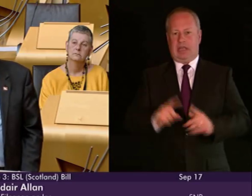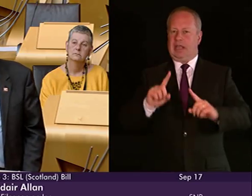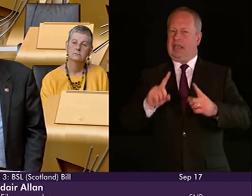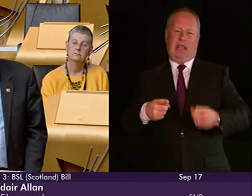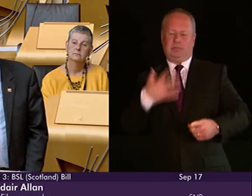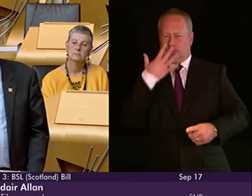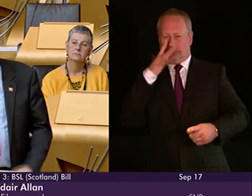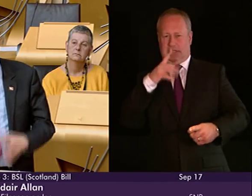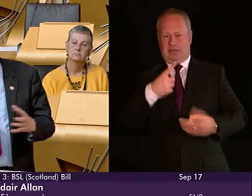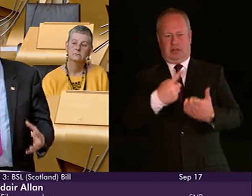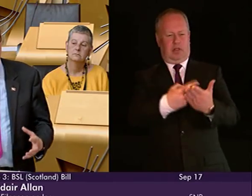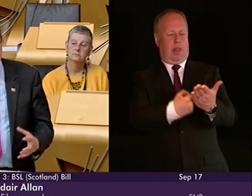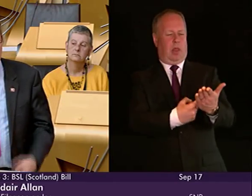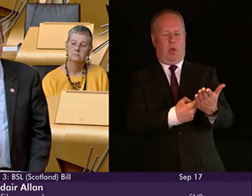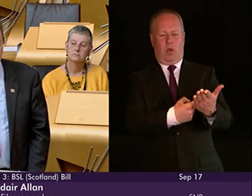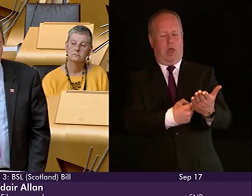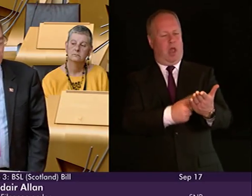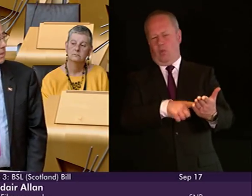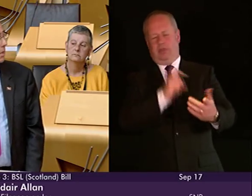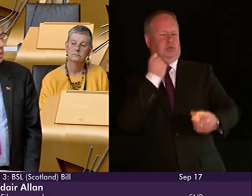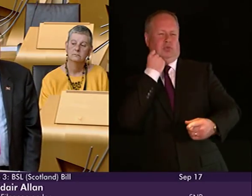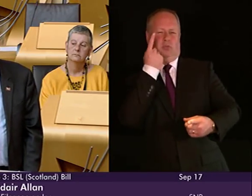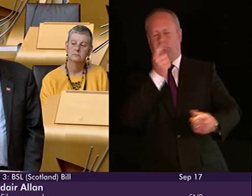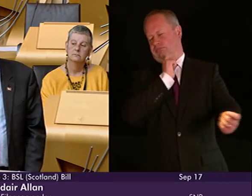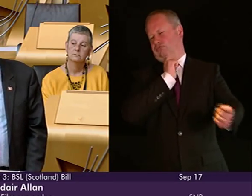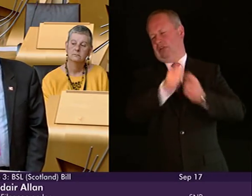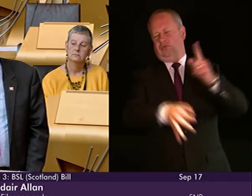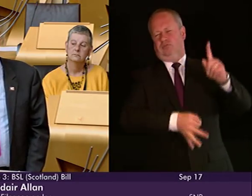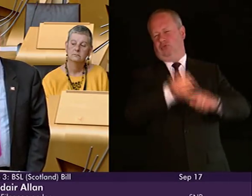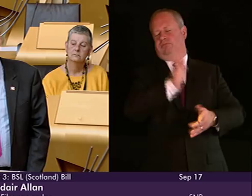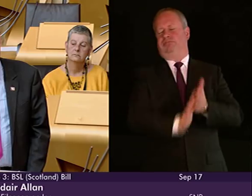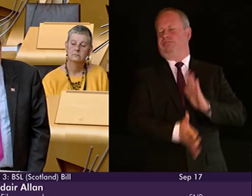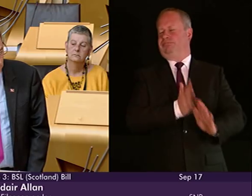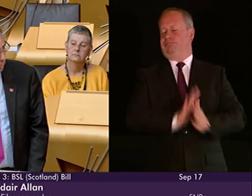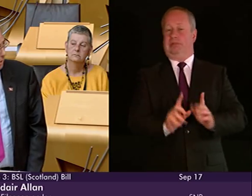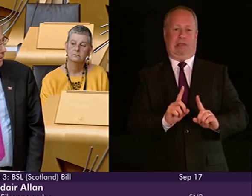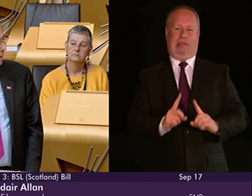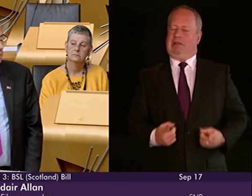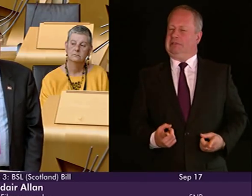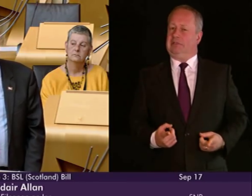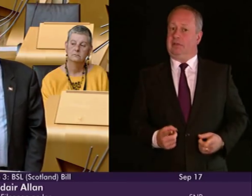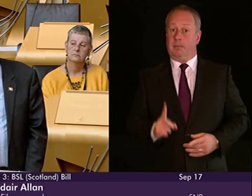of the bill will transform the situation overnight, but I very much believe that the bill will